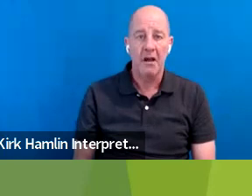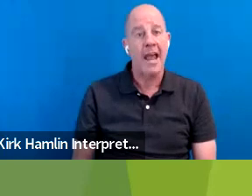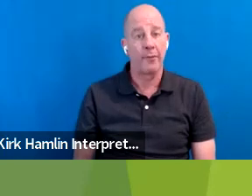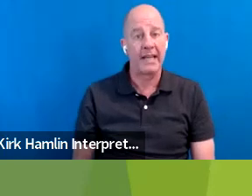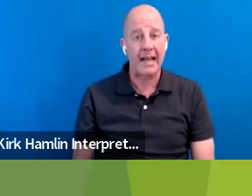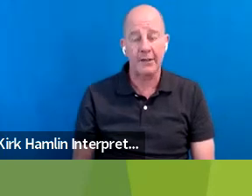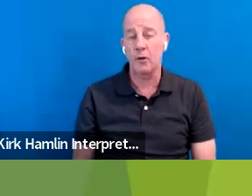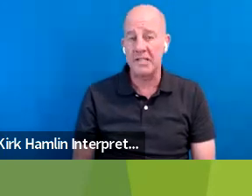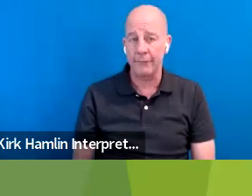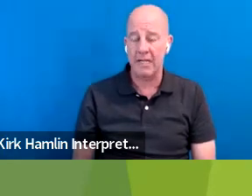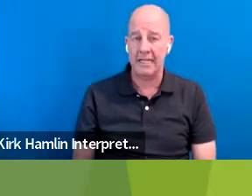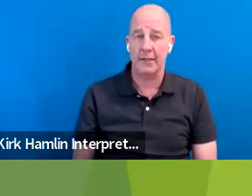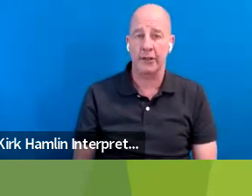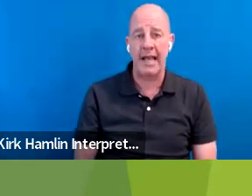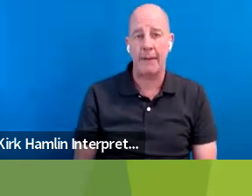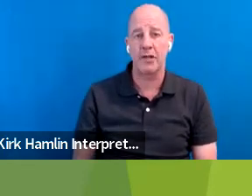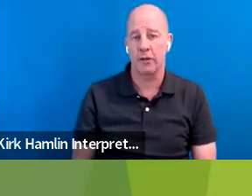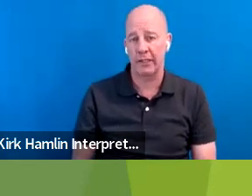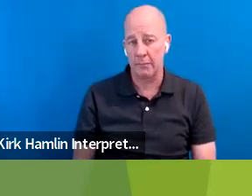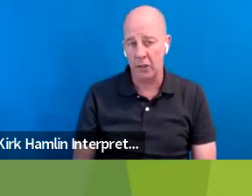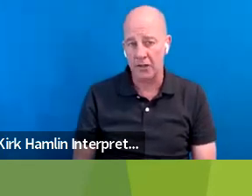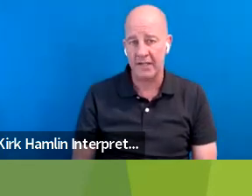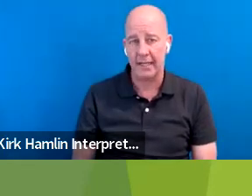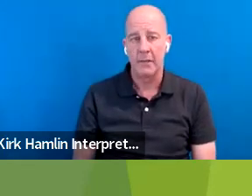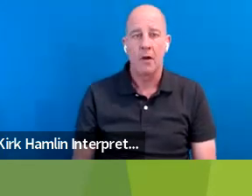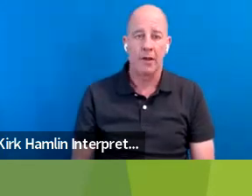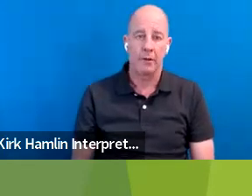Everyone has their own different needs that are going to happen during the emergency,